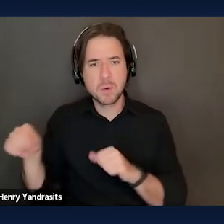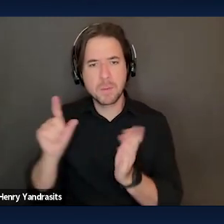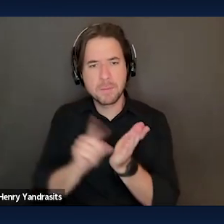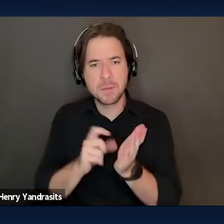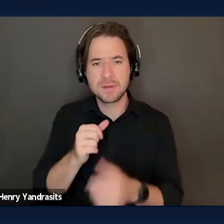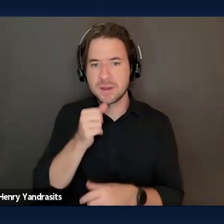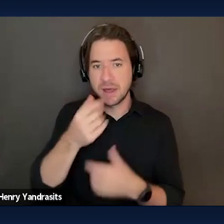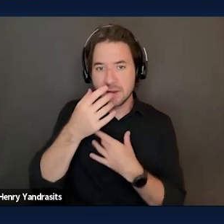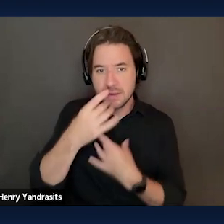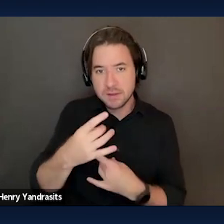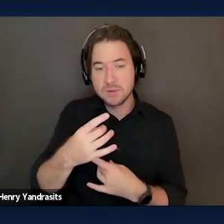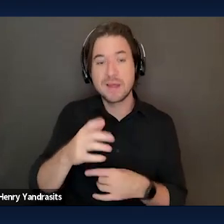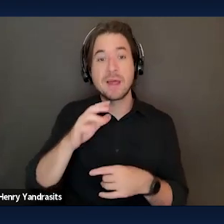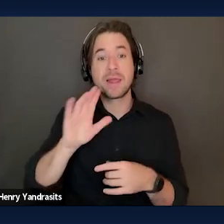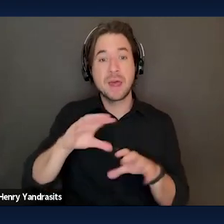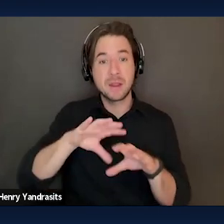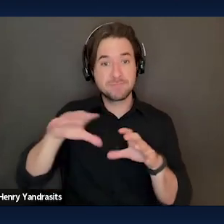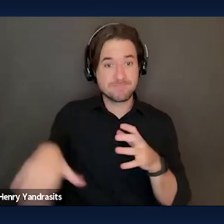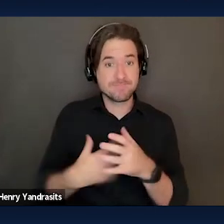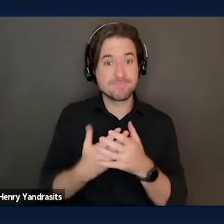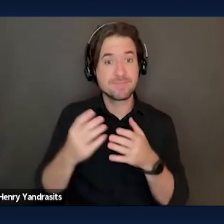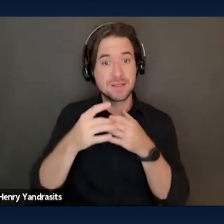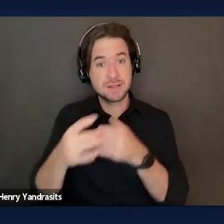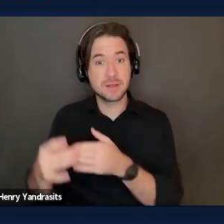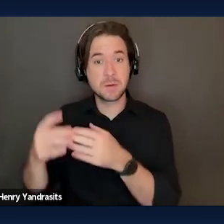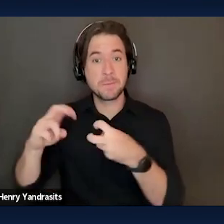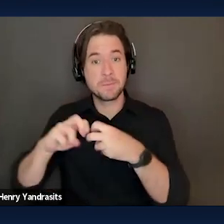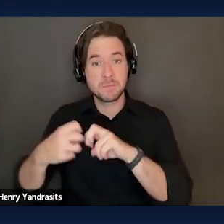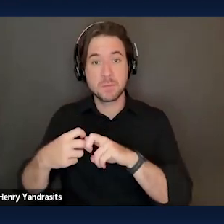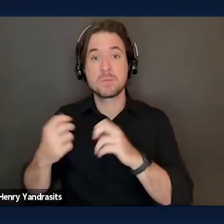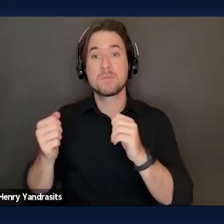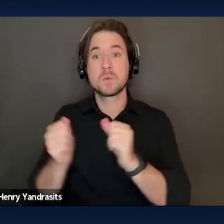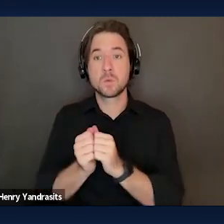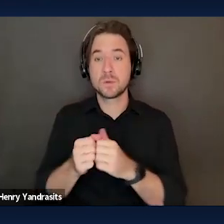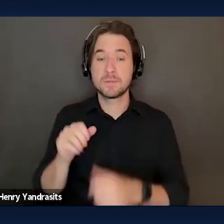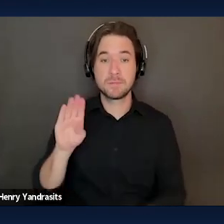And these all lead to problems with, um, bias in the.